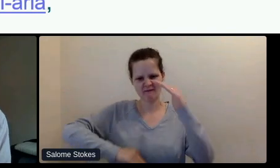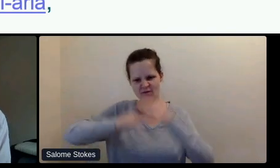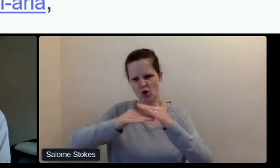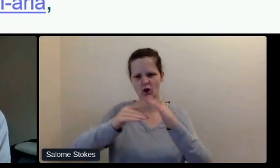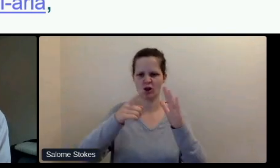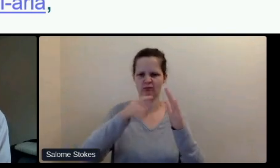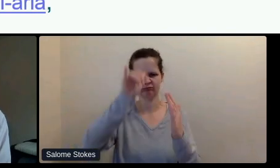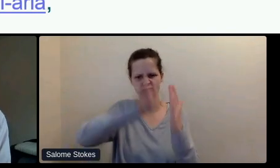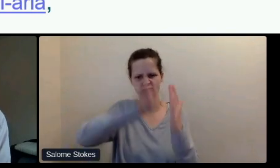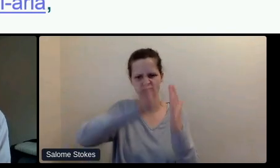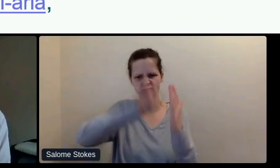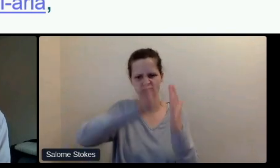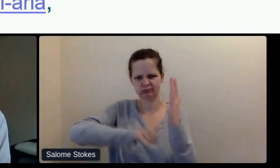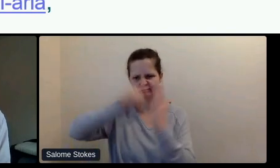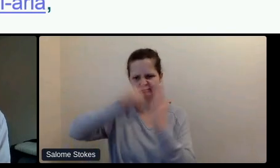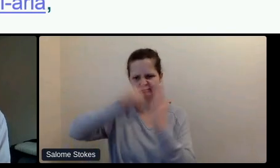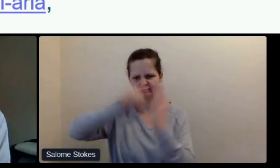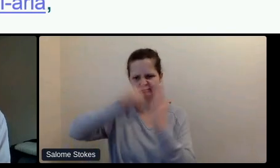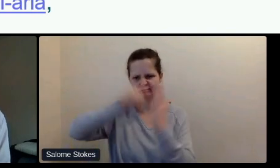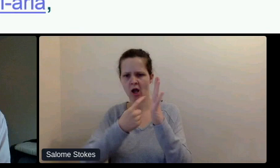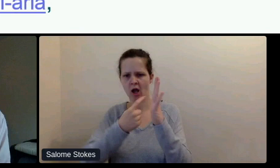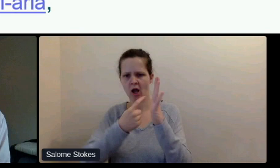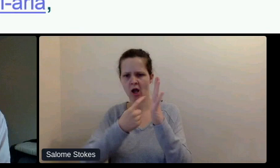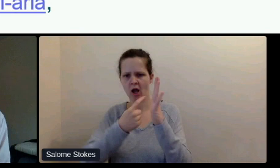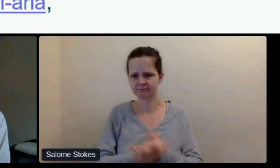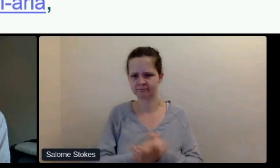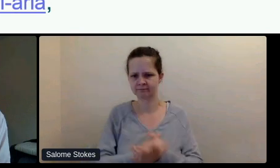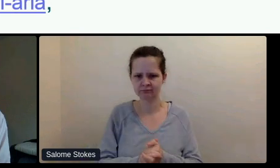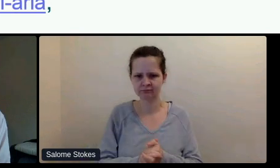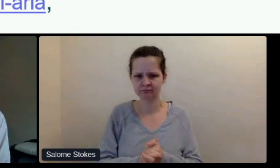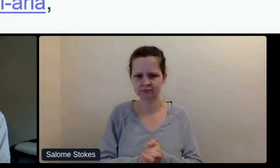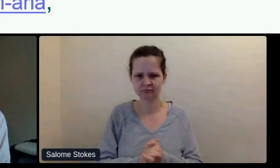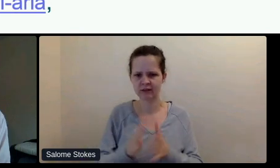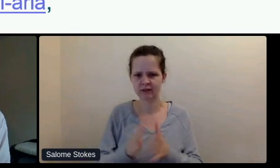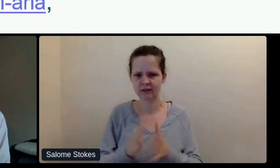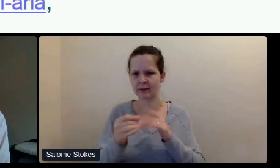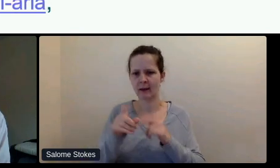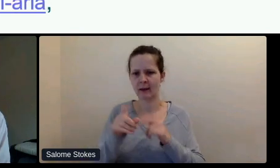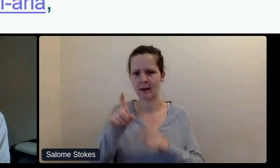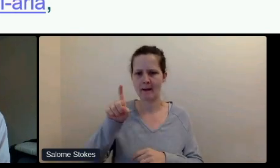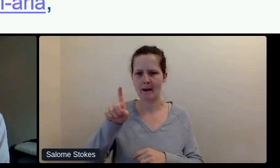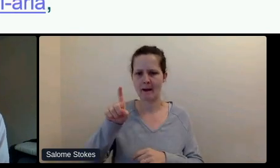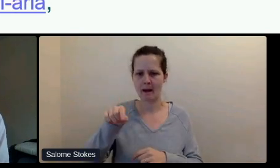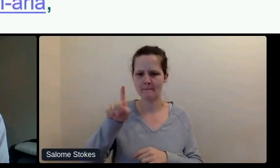things like using a role of a button on a HTML button element